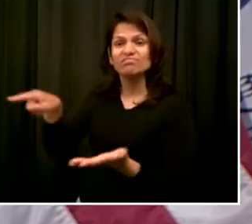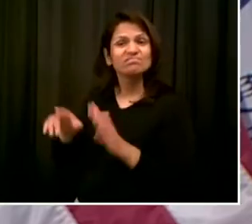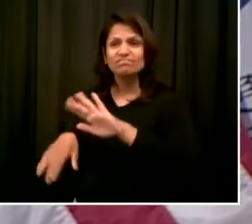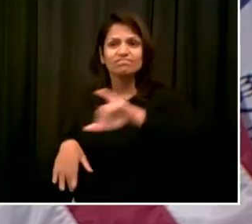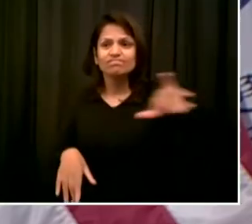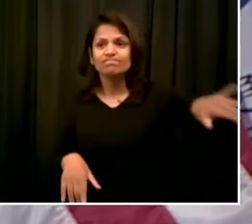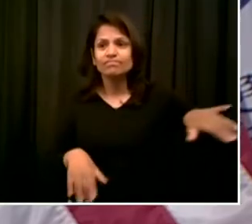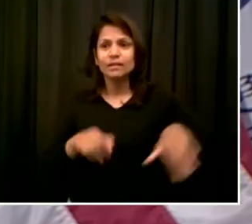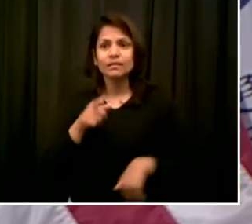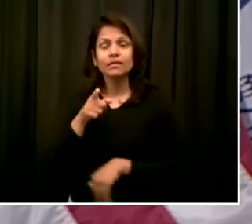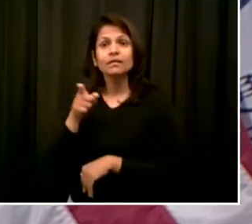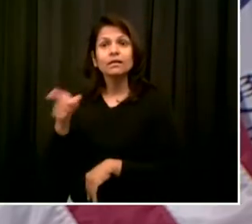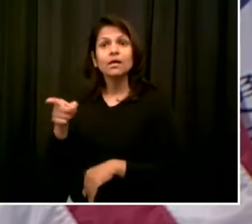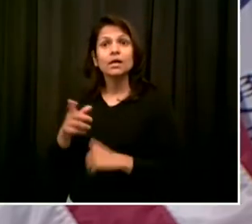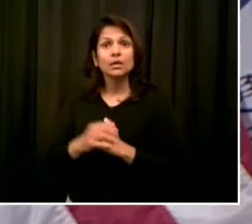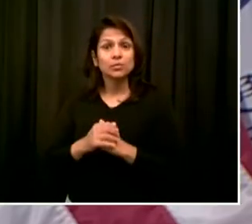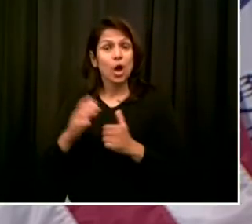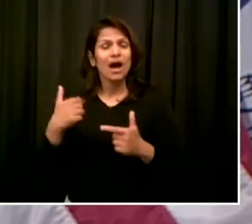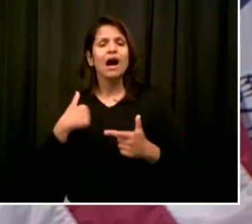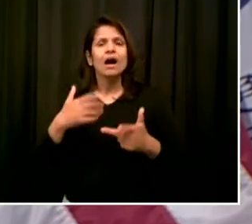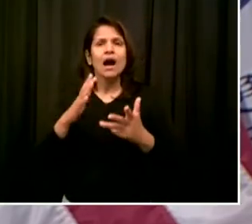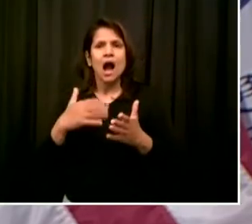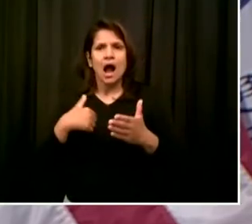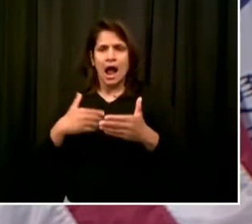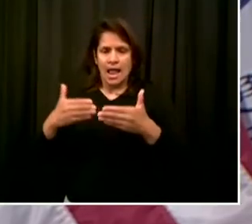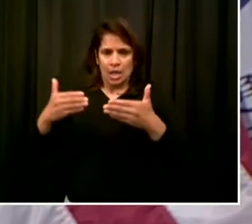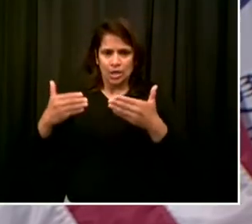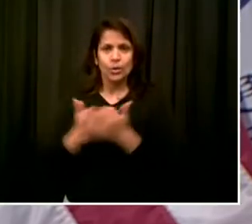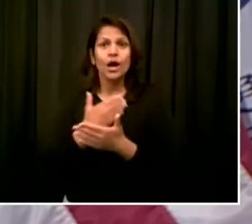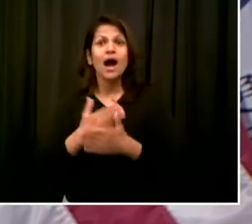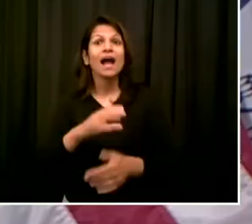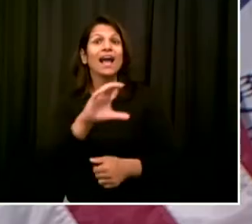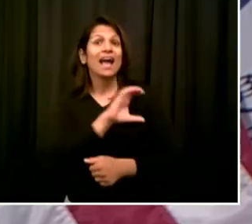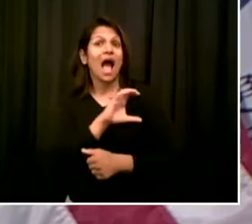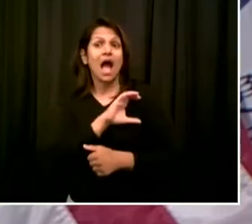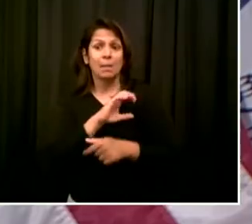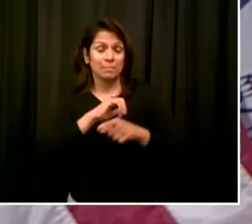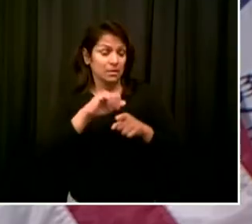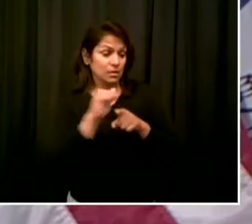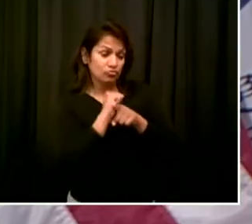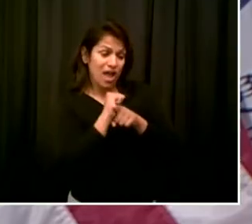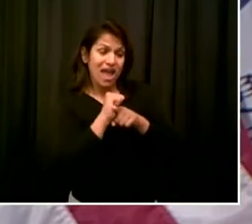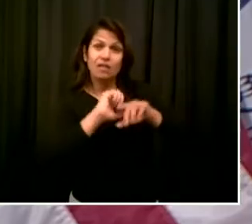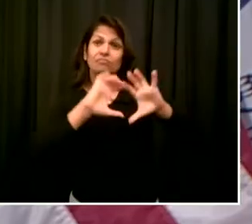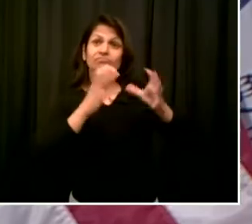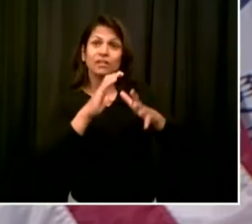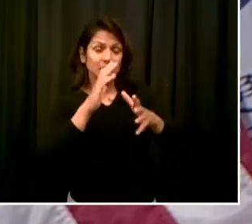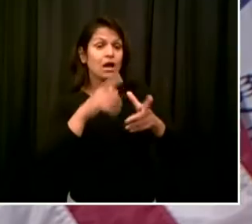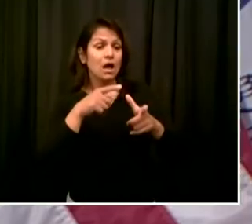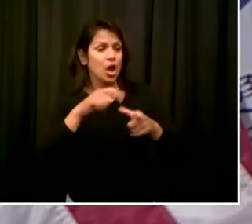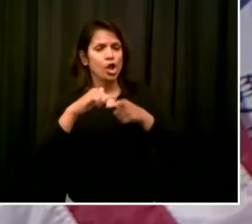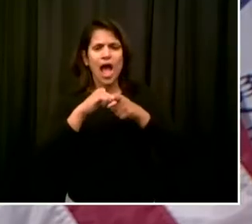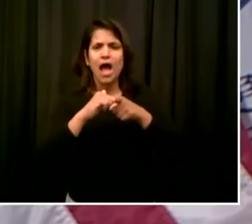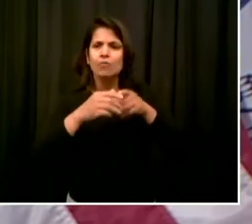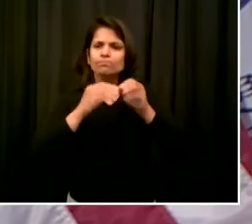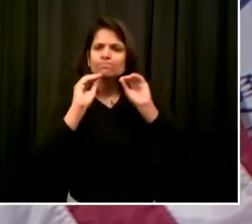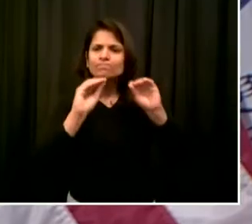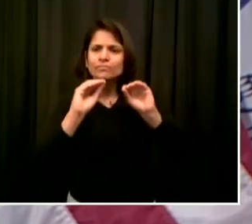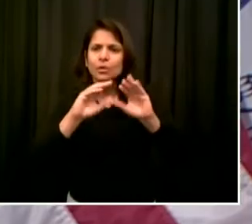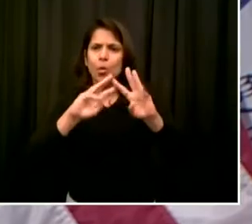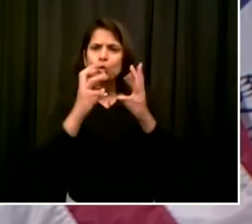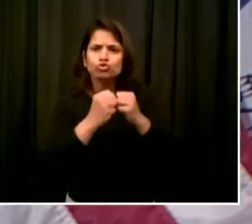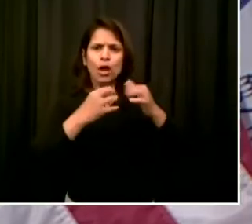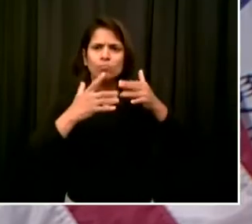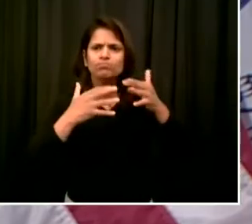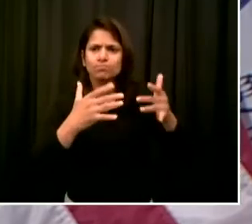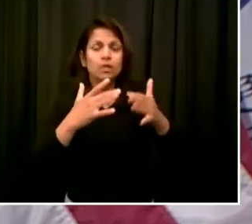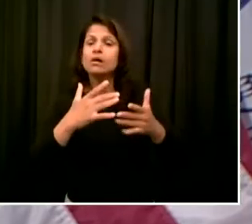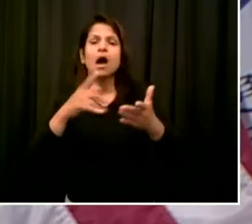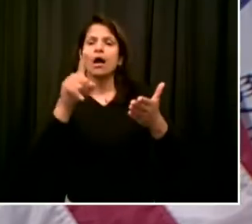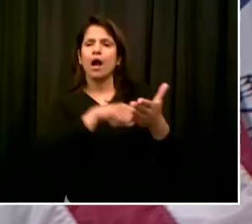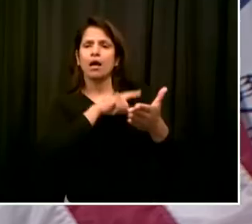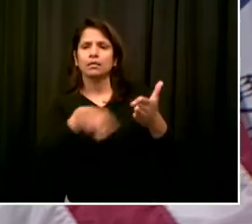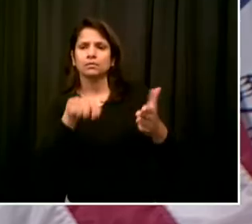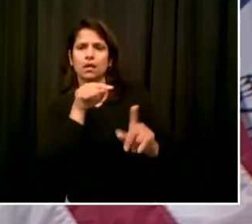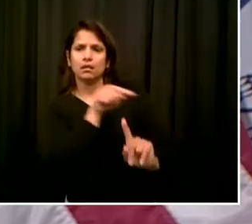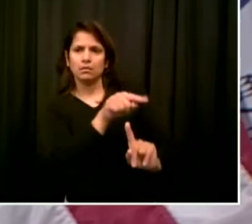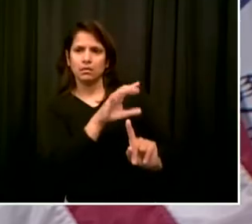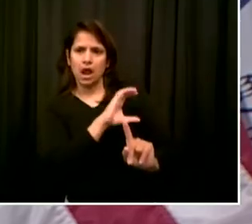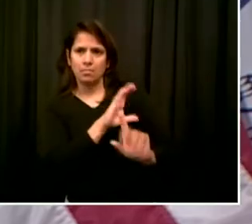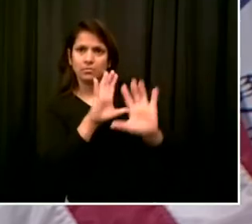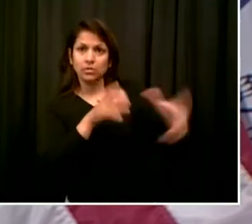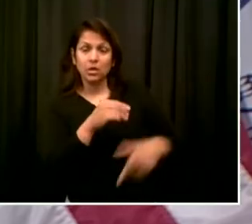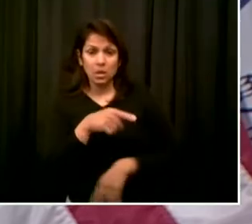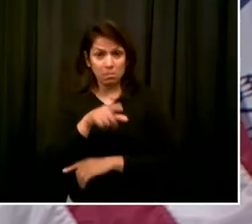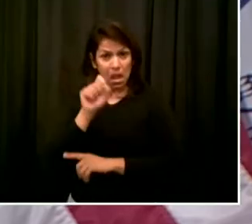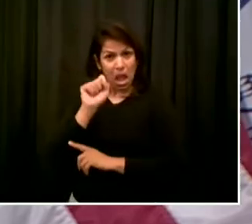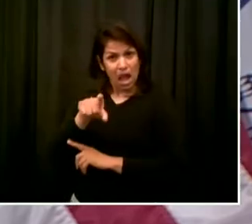CANCELING THE JULY COMMENTS.